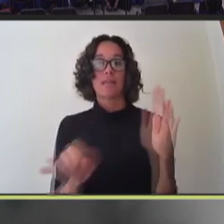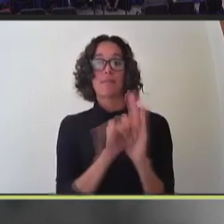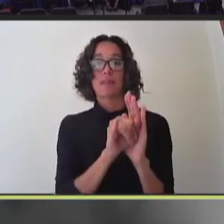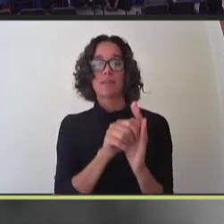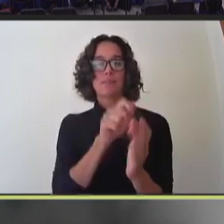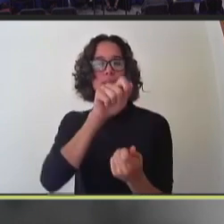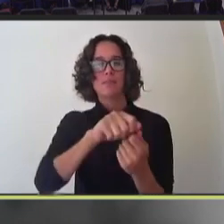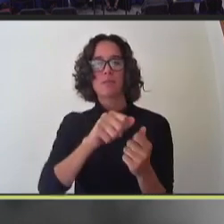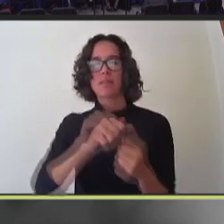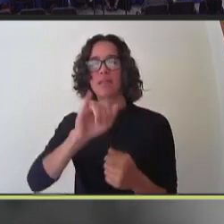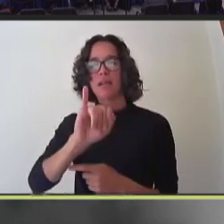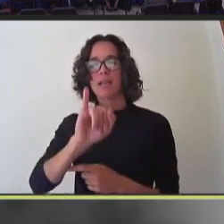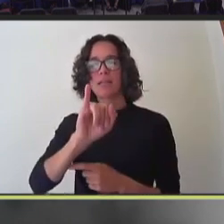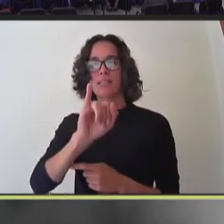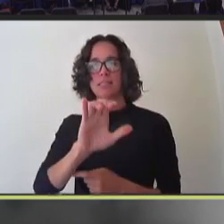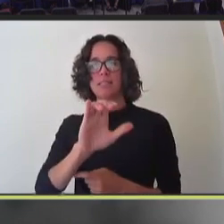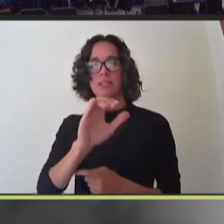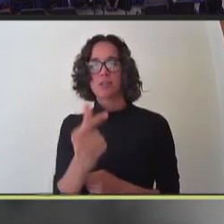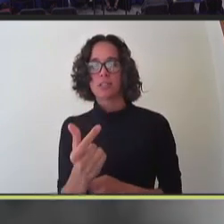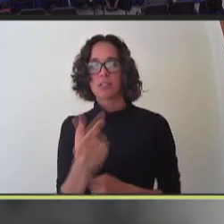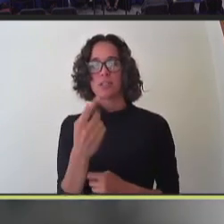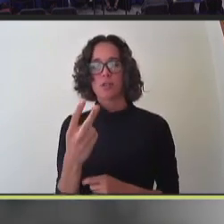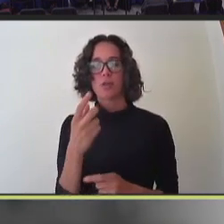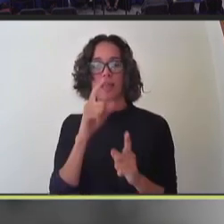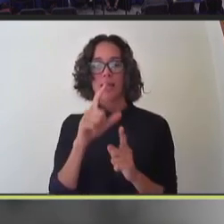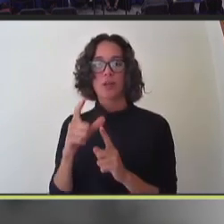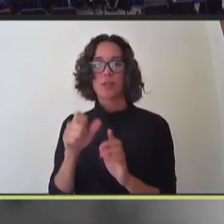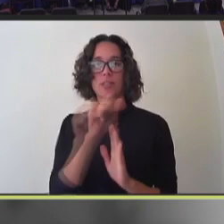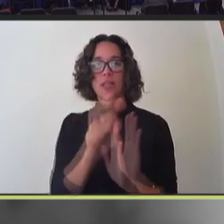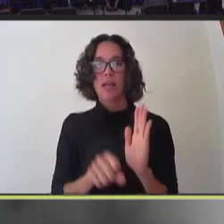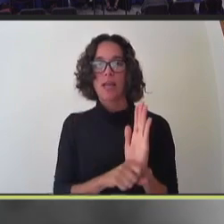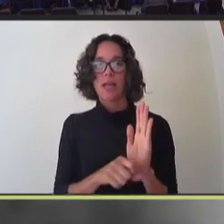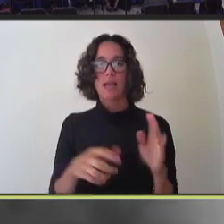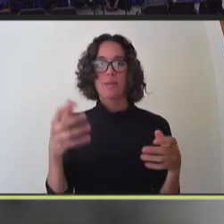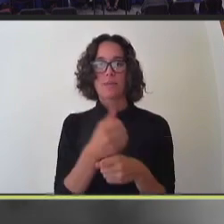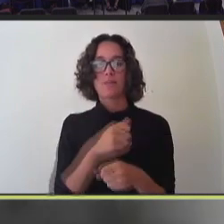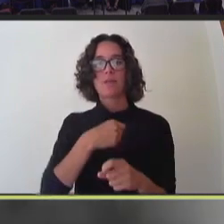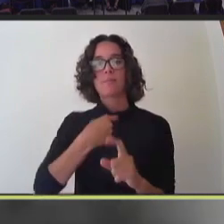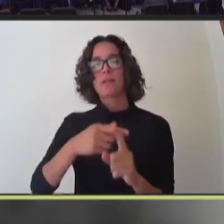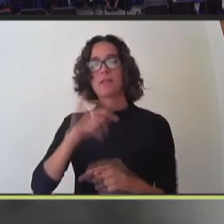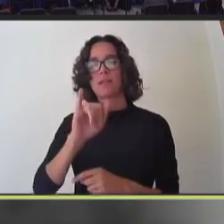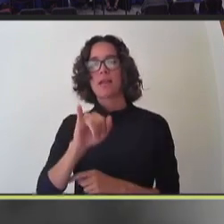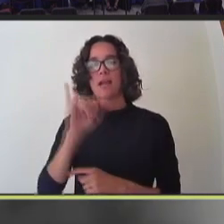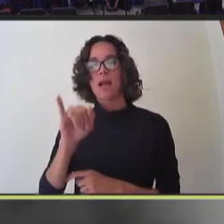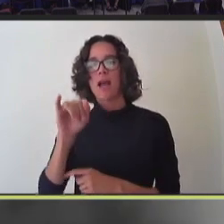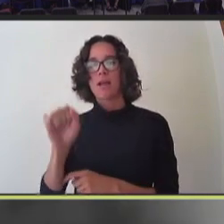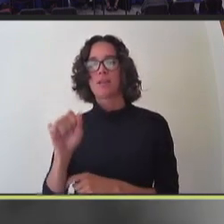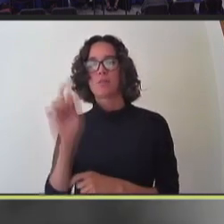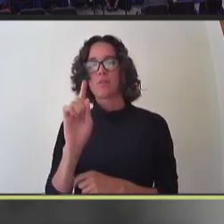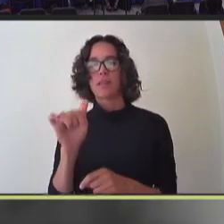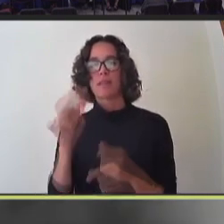the two-letter state abbreviation, and the IIS from which that information originated.